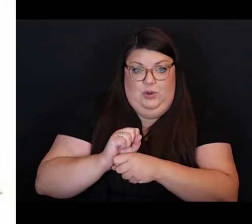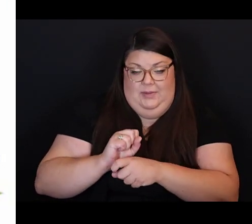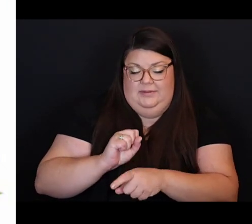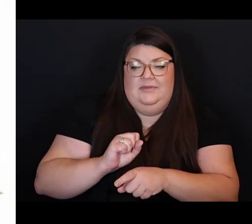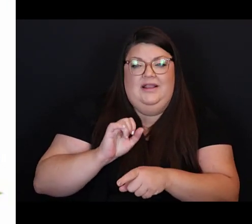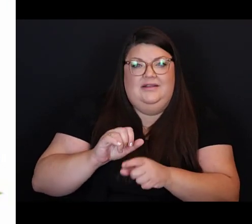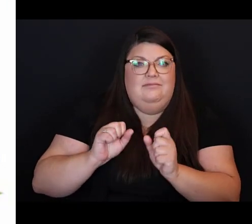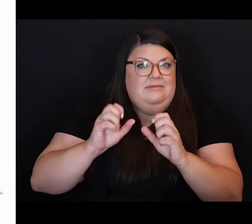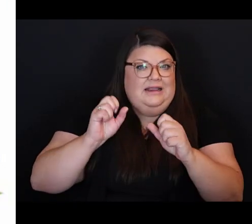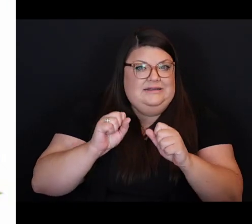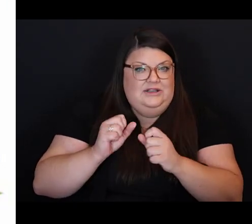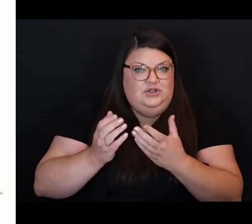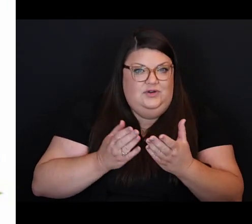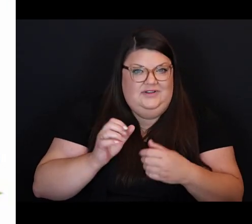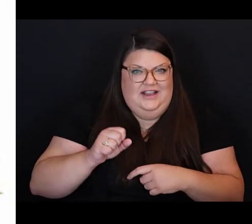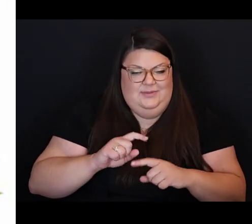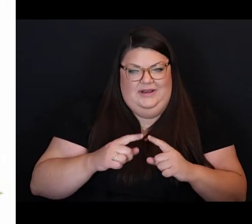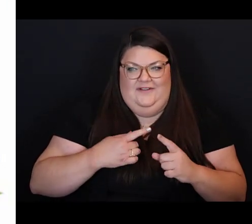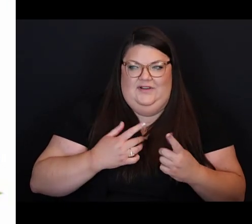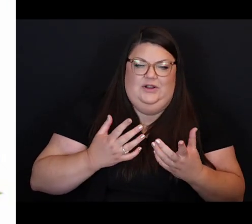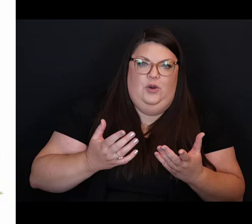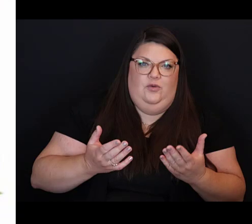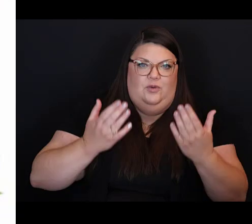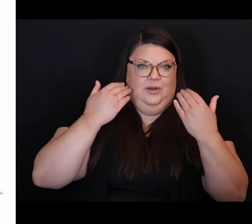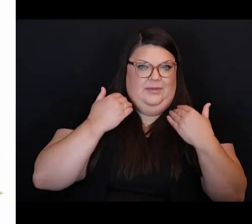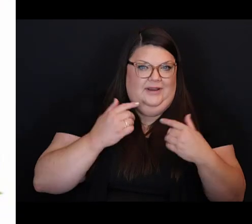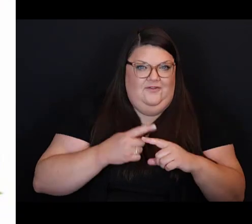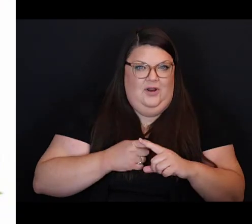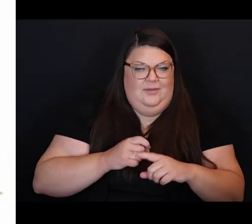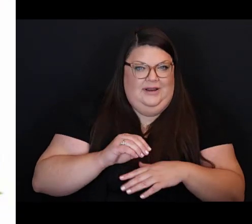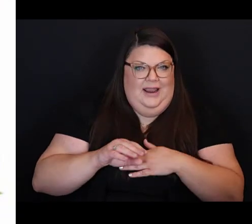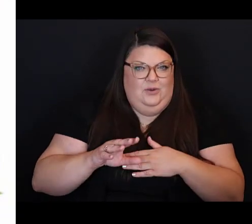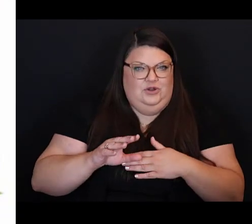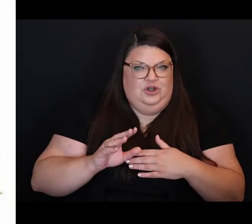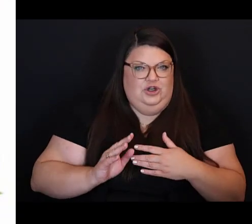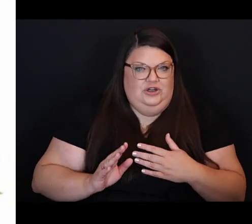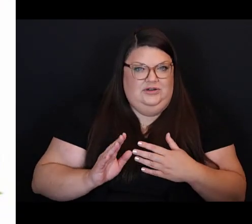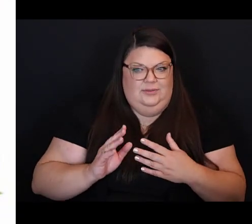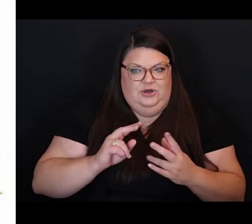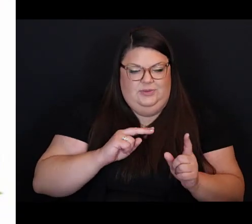service but it can be a little intimidating from the counselor's perspective. I think